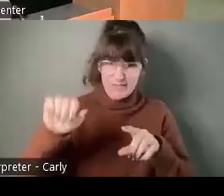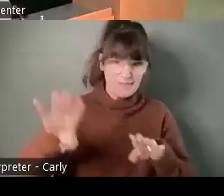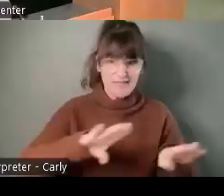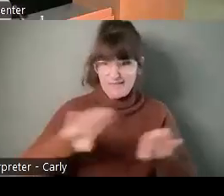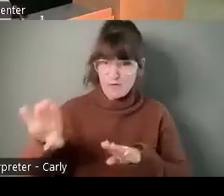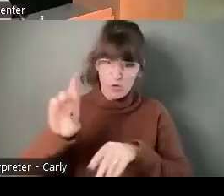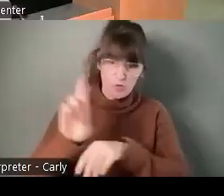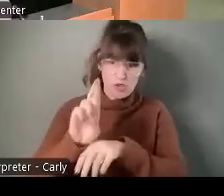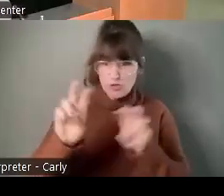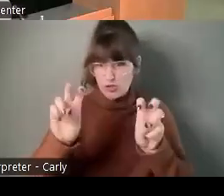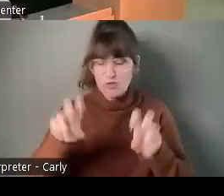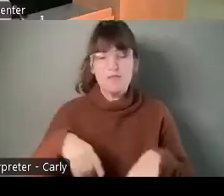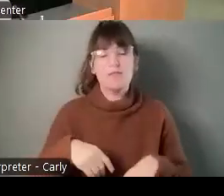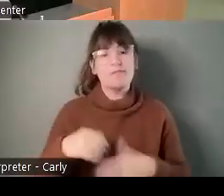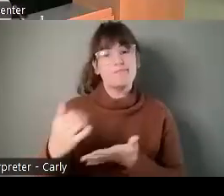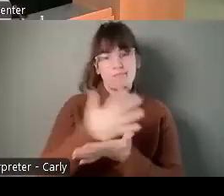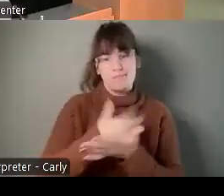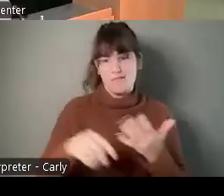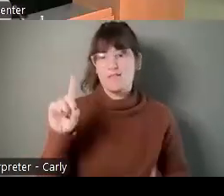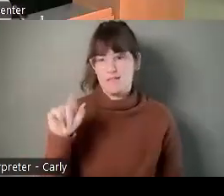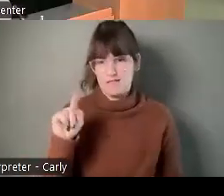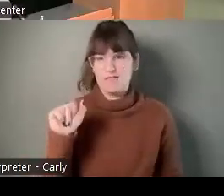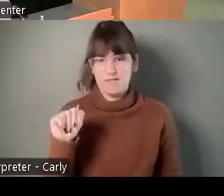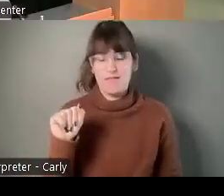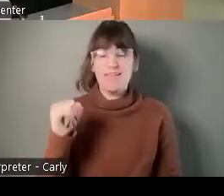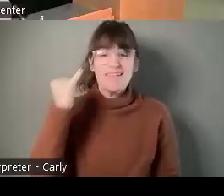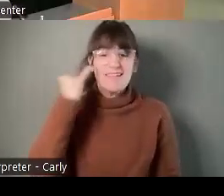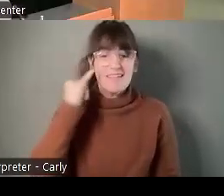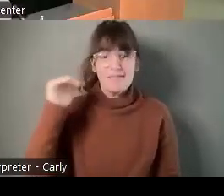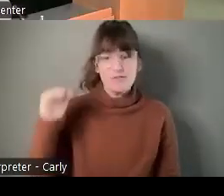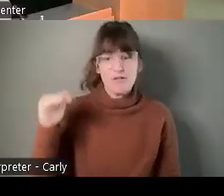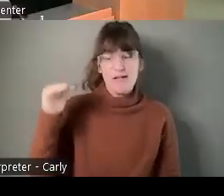we got data, but we also used this to go back if a kid was walking out the door and they were like,